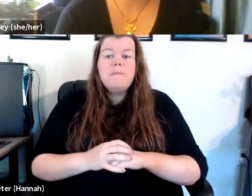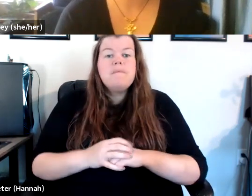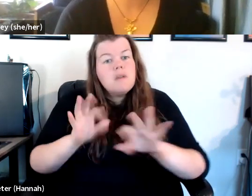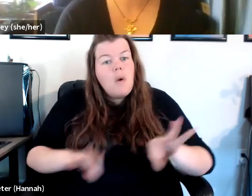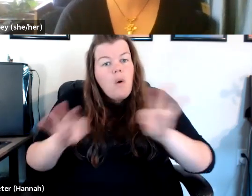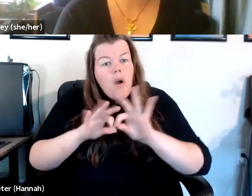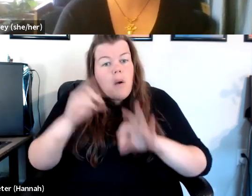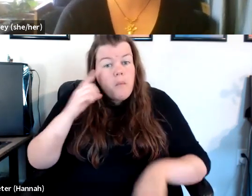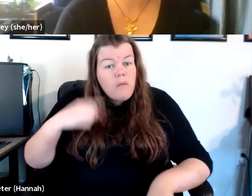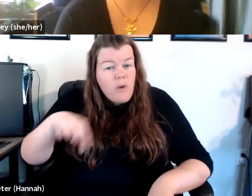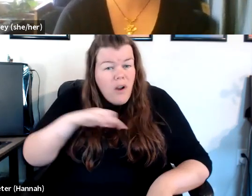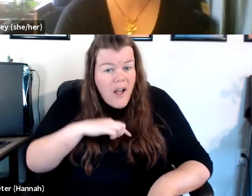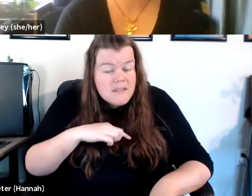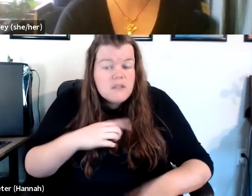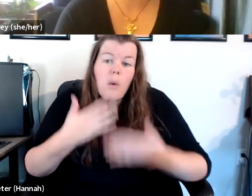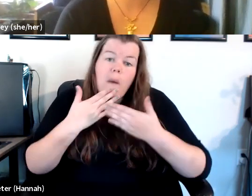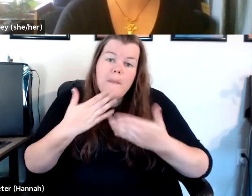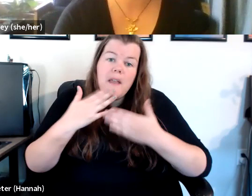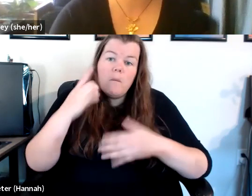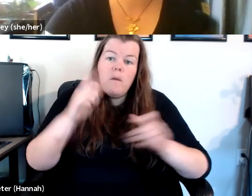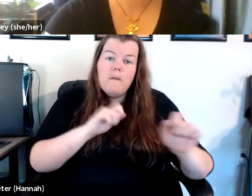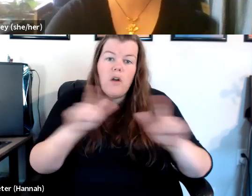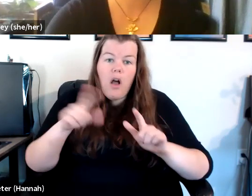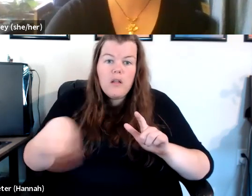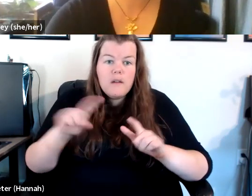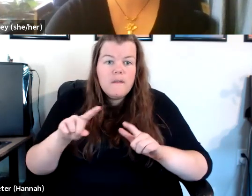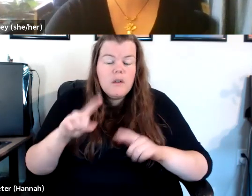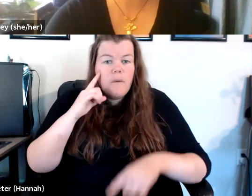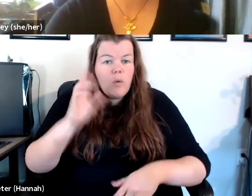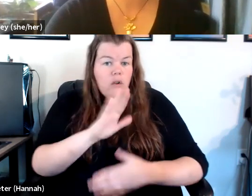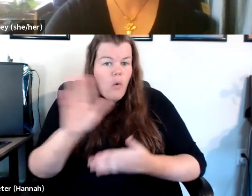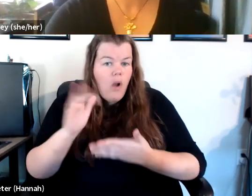and that's why I'm so grateful to all of you for your help to make this plan the best it can be